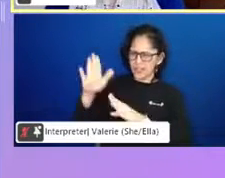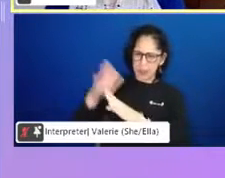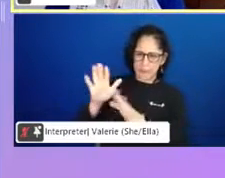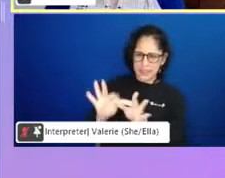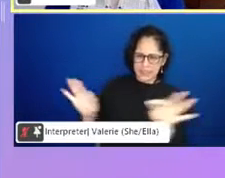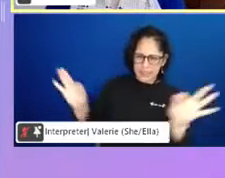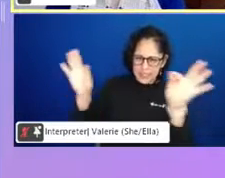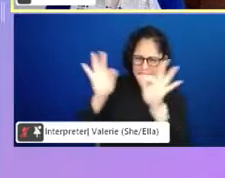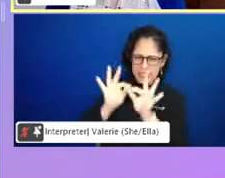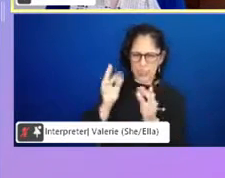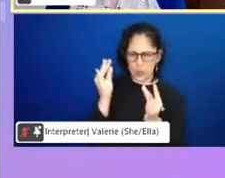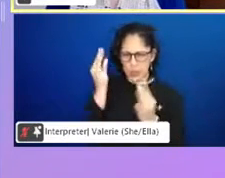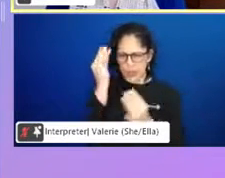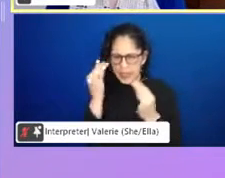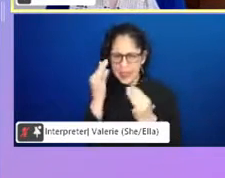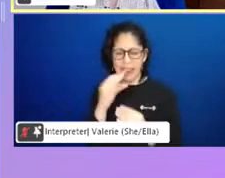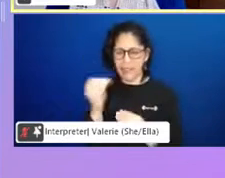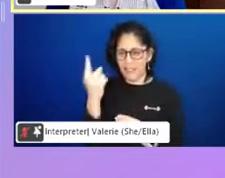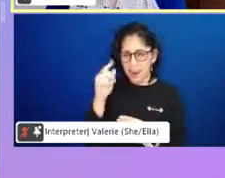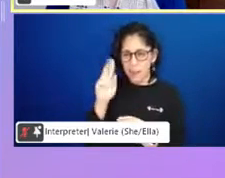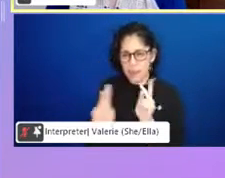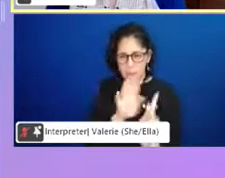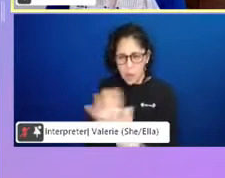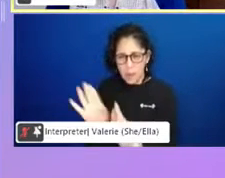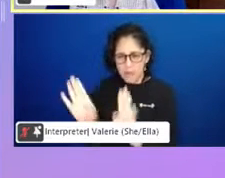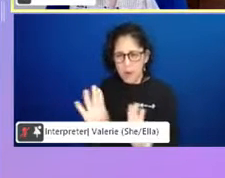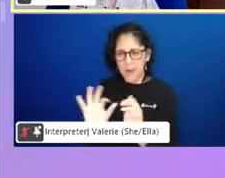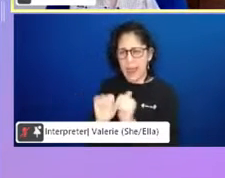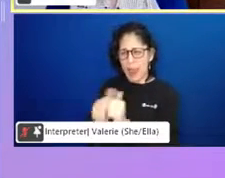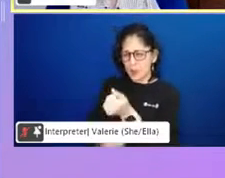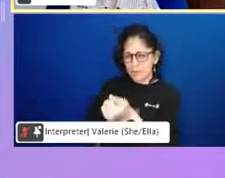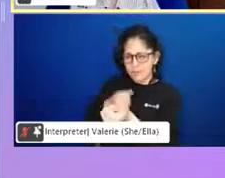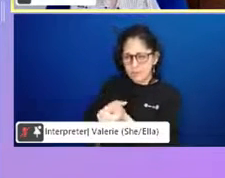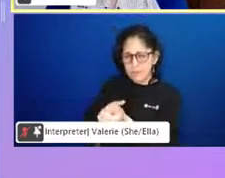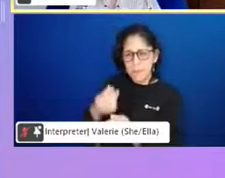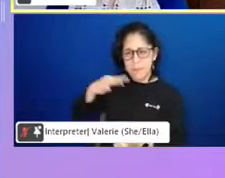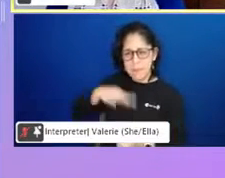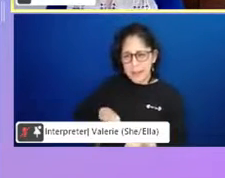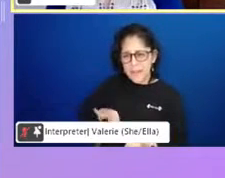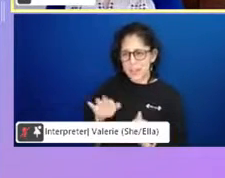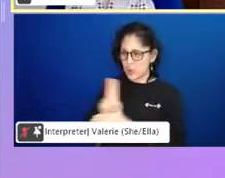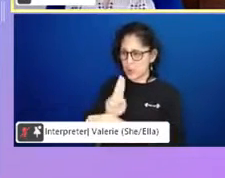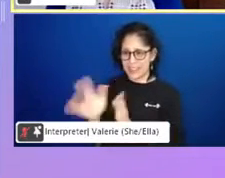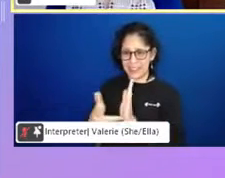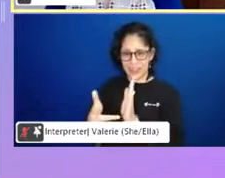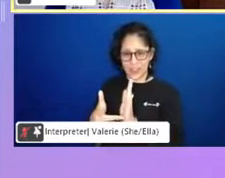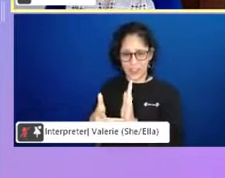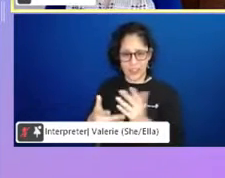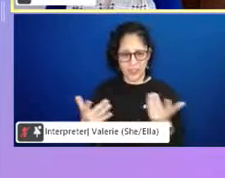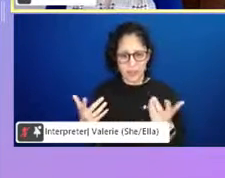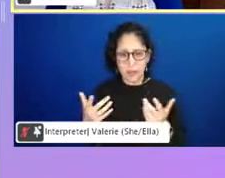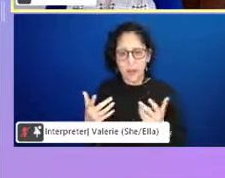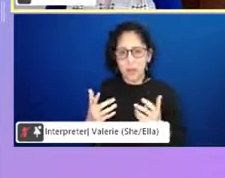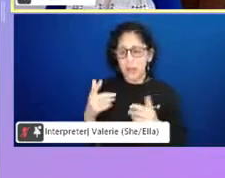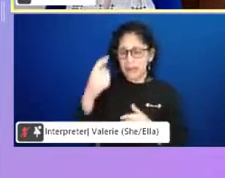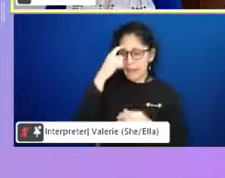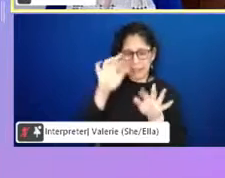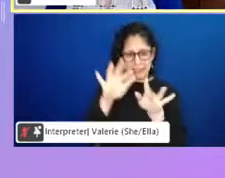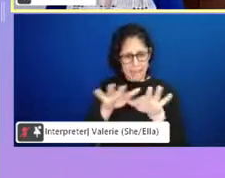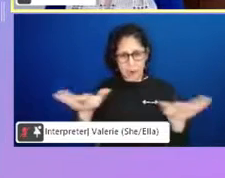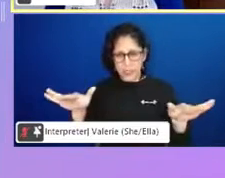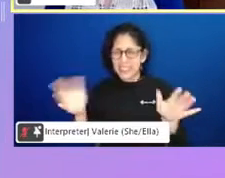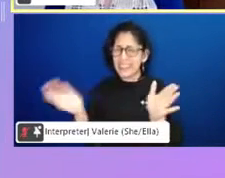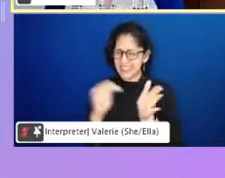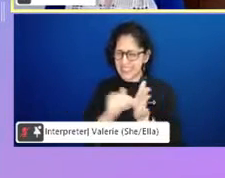to informing our work with cognitive diversity in mind nothing about us without us is a key part of